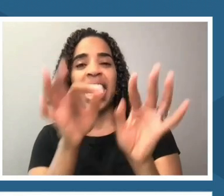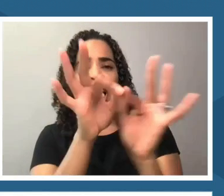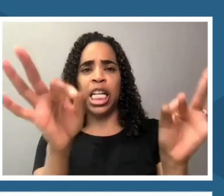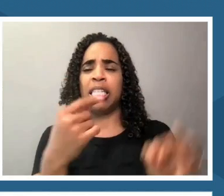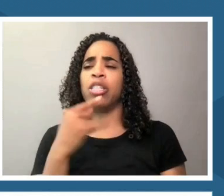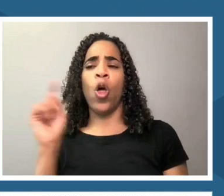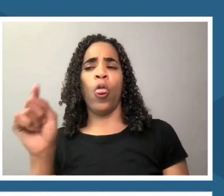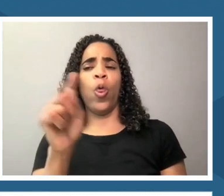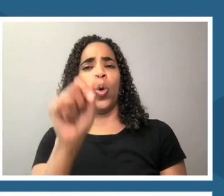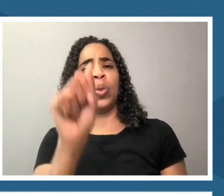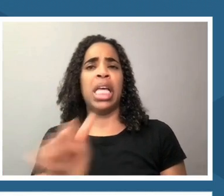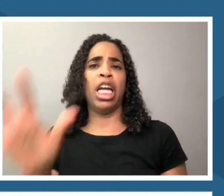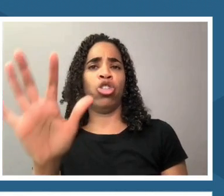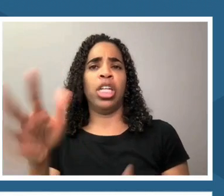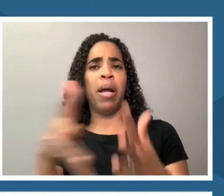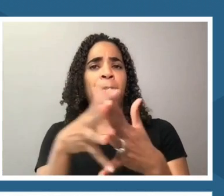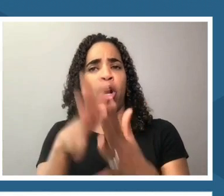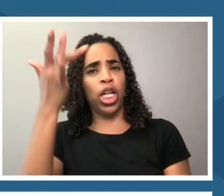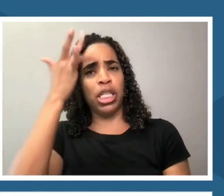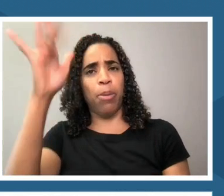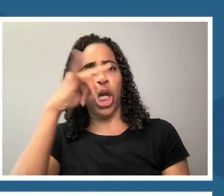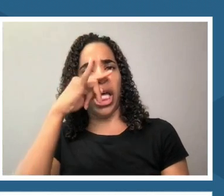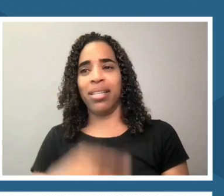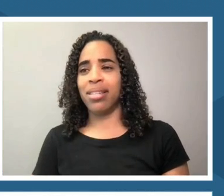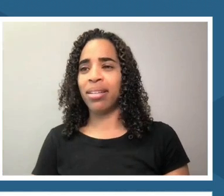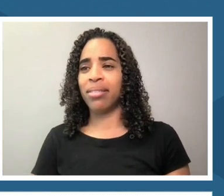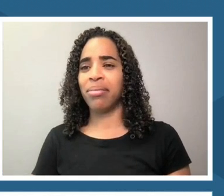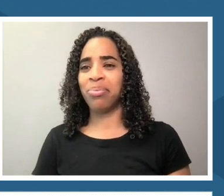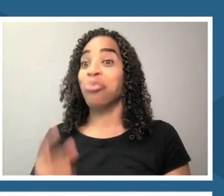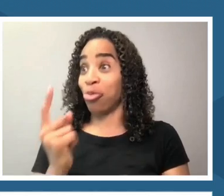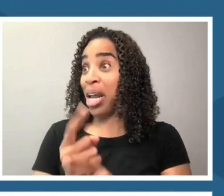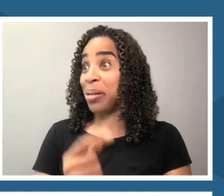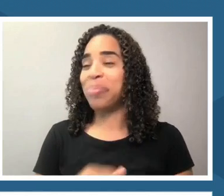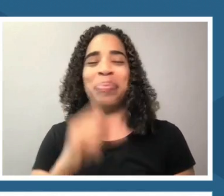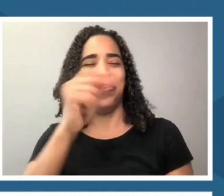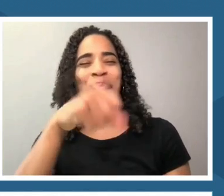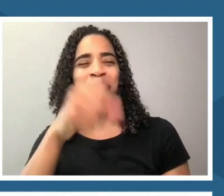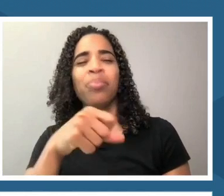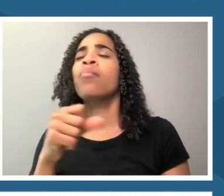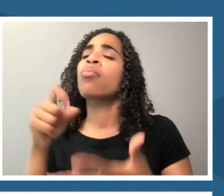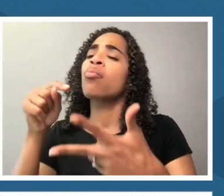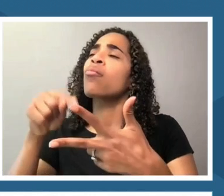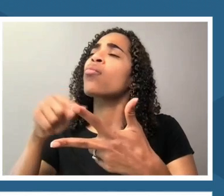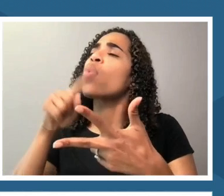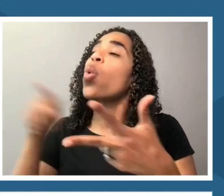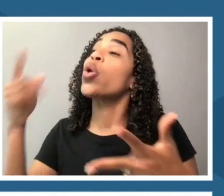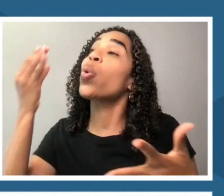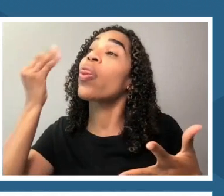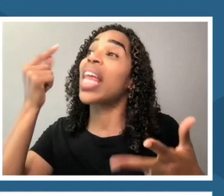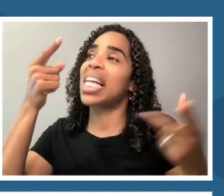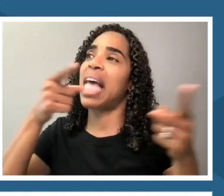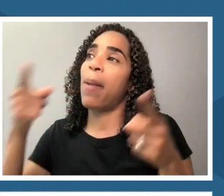kids right right um all right so tell me what you think